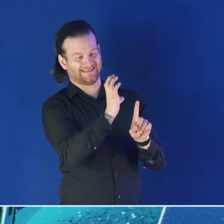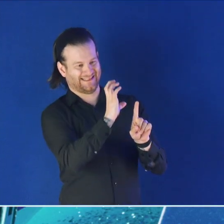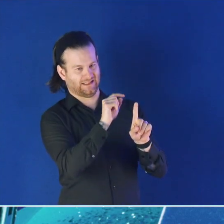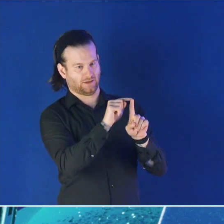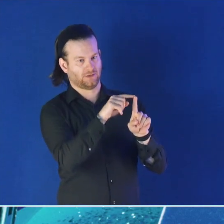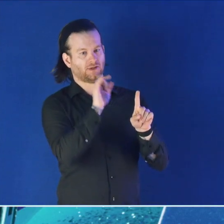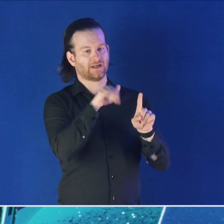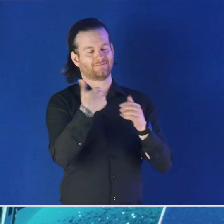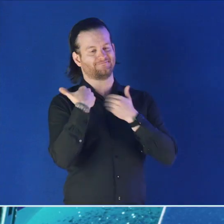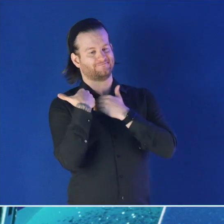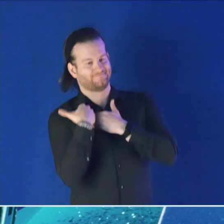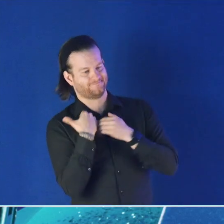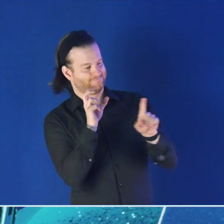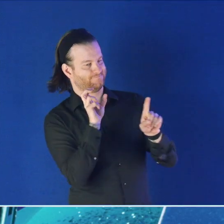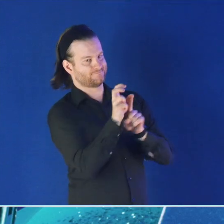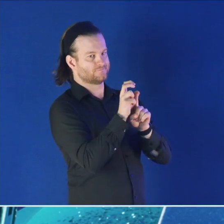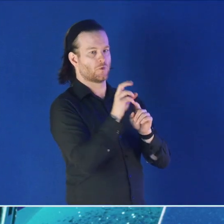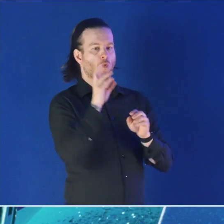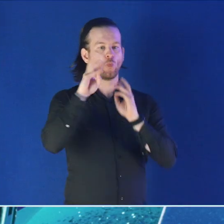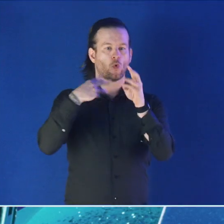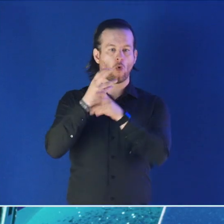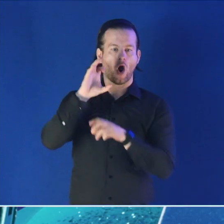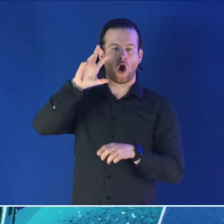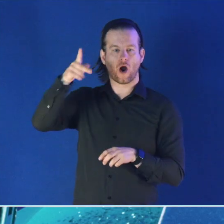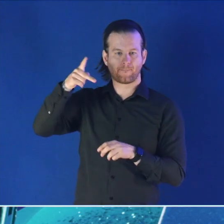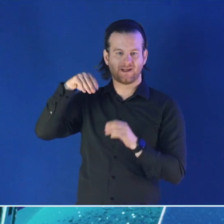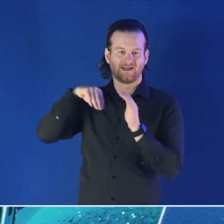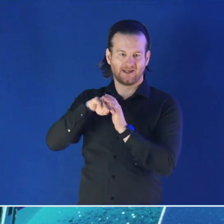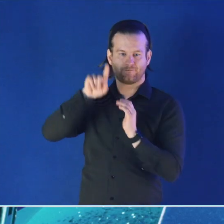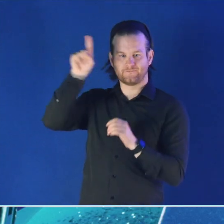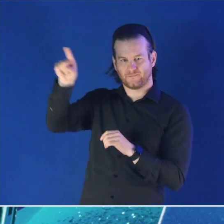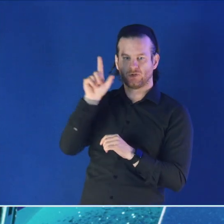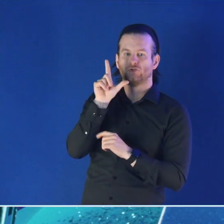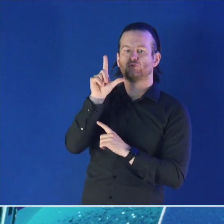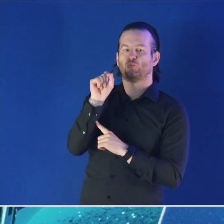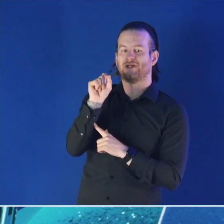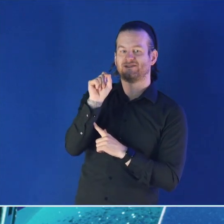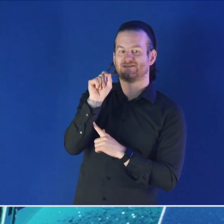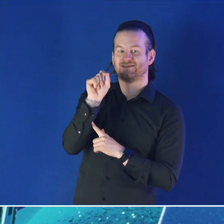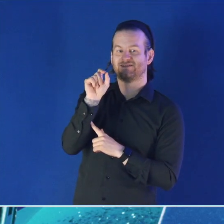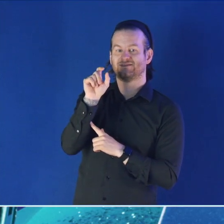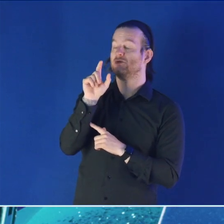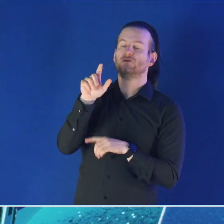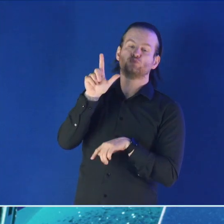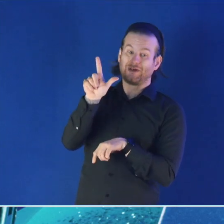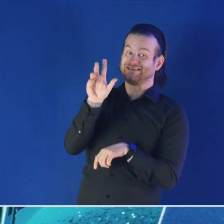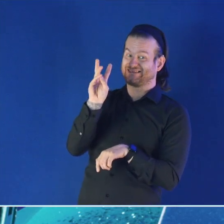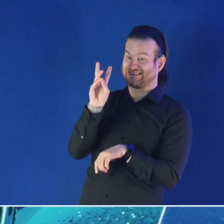We're hosting it in 26 days, 12 hours, and 17 minutes